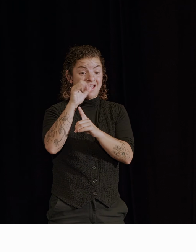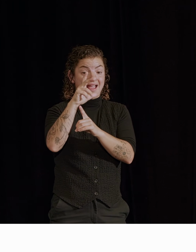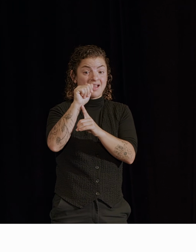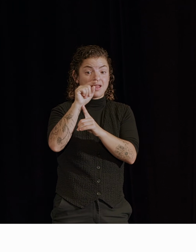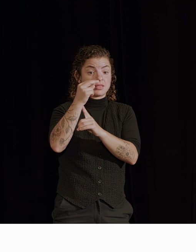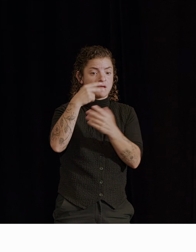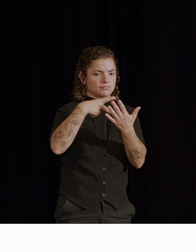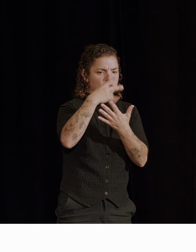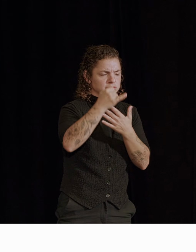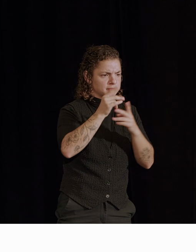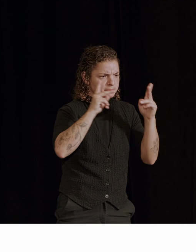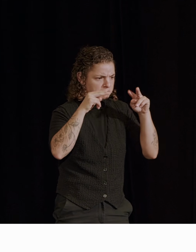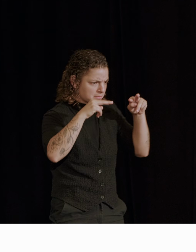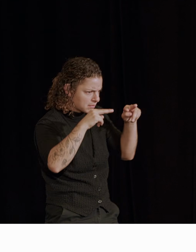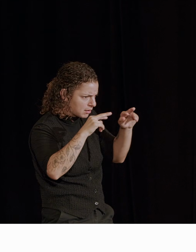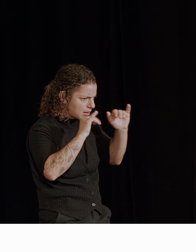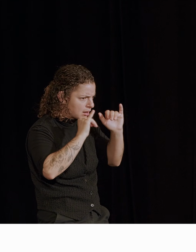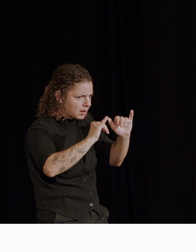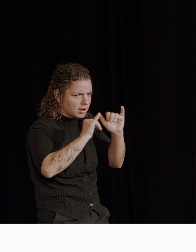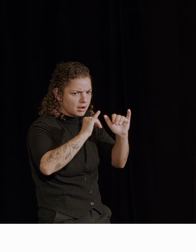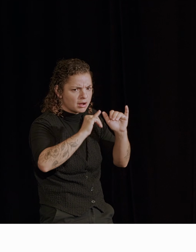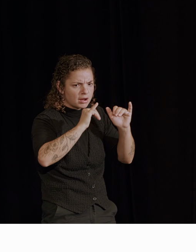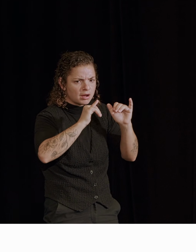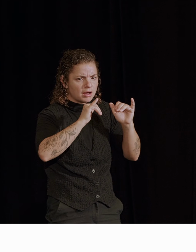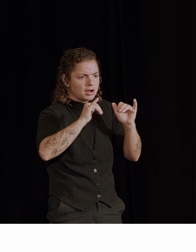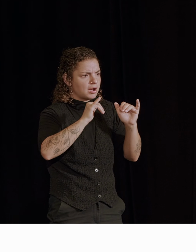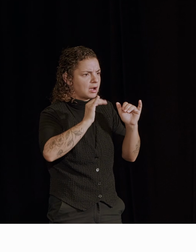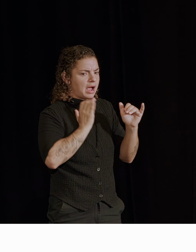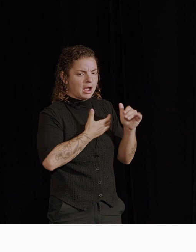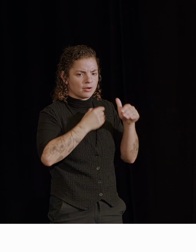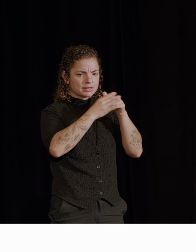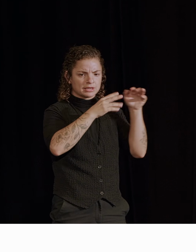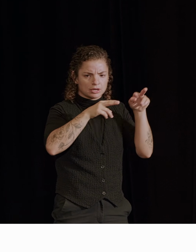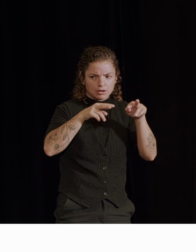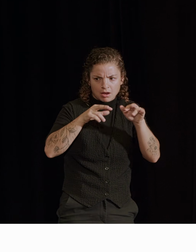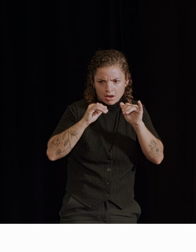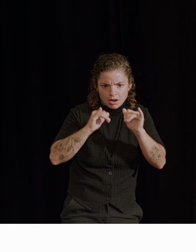And while the accessibility pitch of multimodal AI was something that